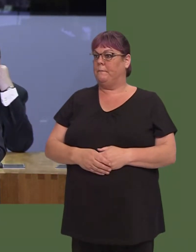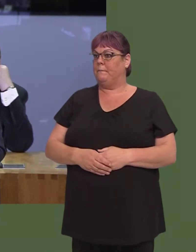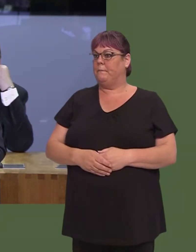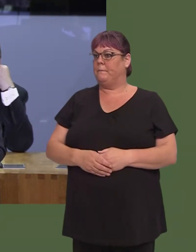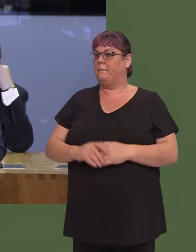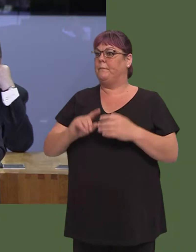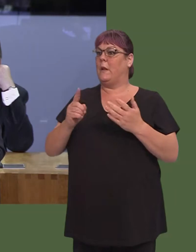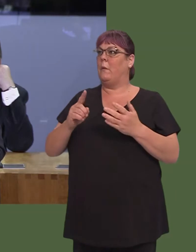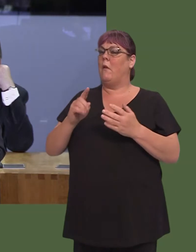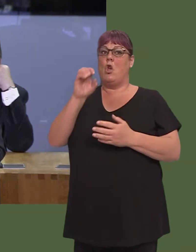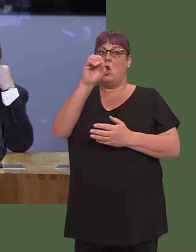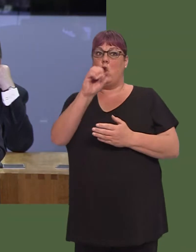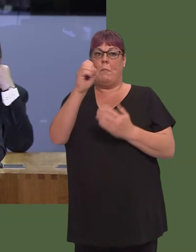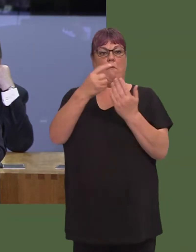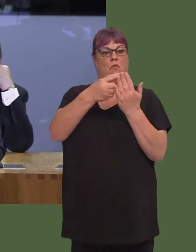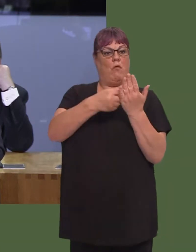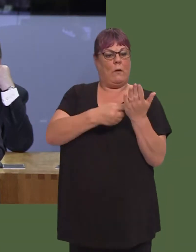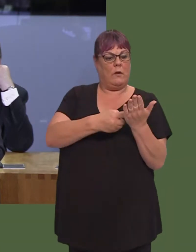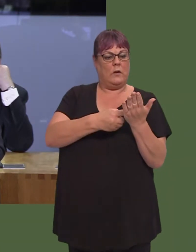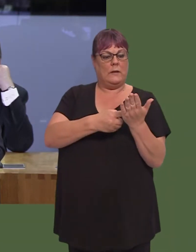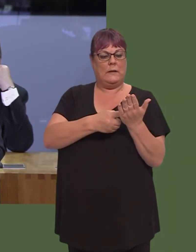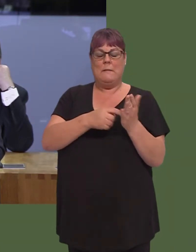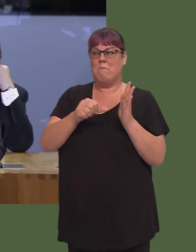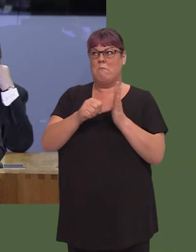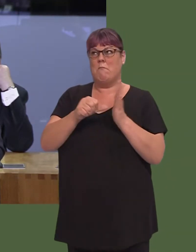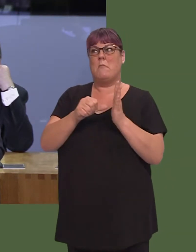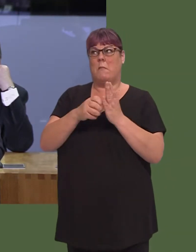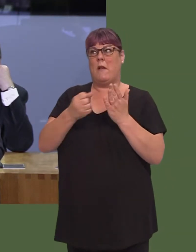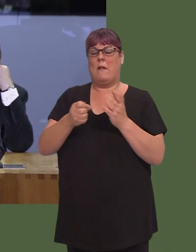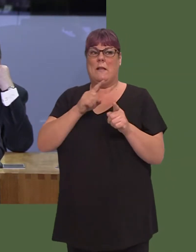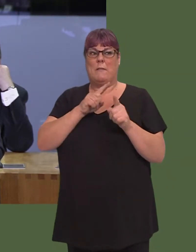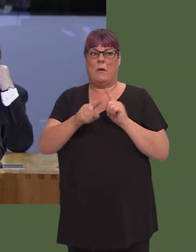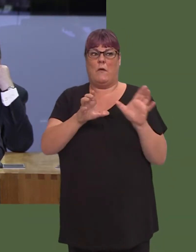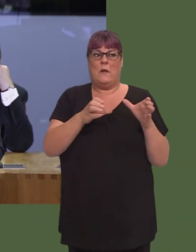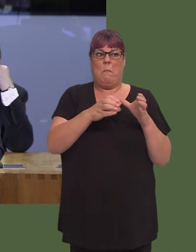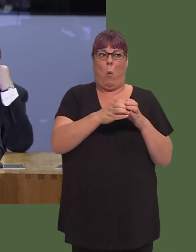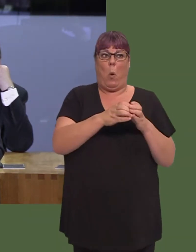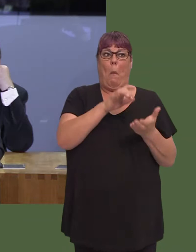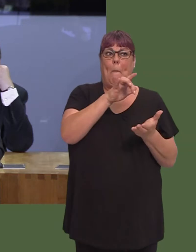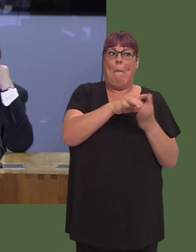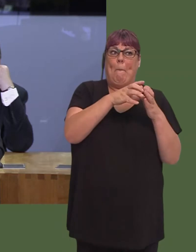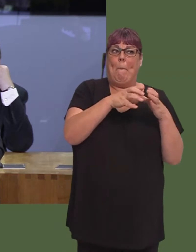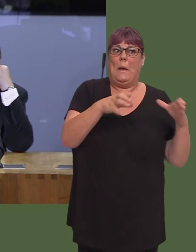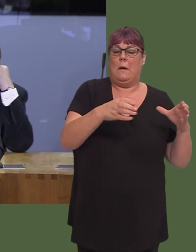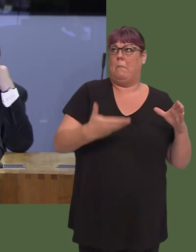will complement that of the leasehold advisory group, convened by the Minister for Housing and Regeneration. I know the Member has raised this before in this Chamber. It's a hugely